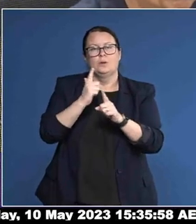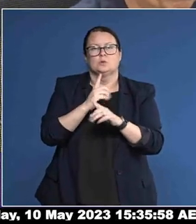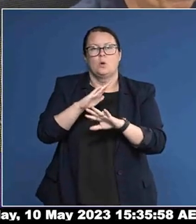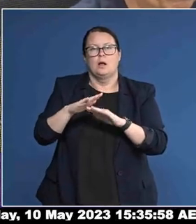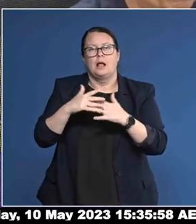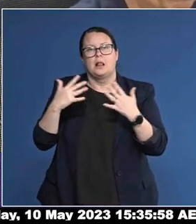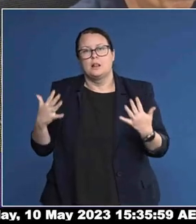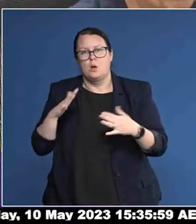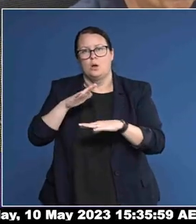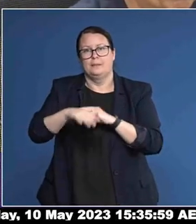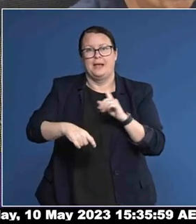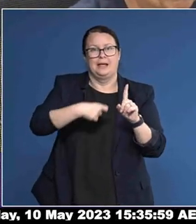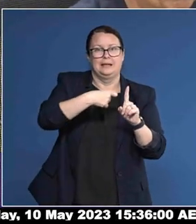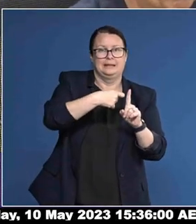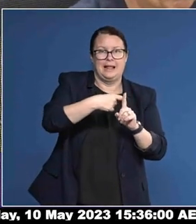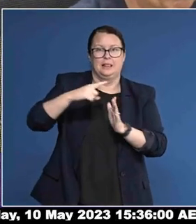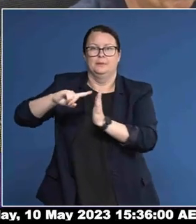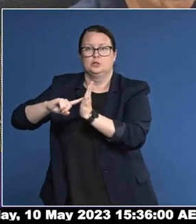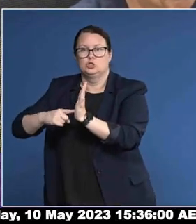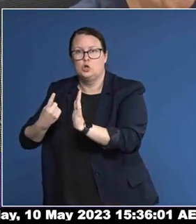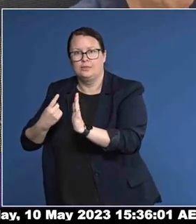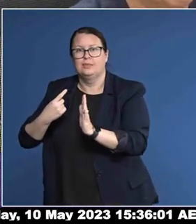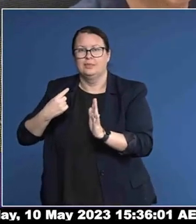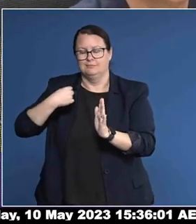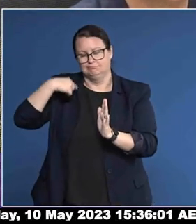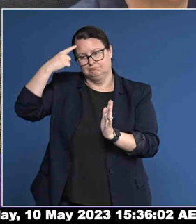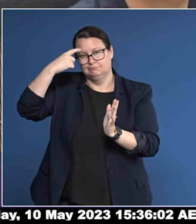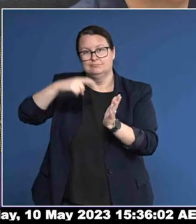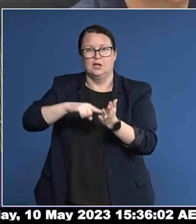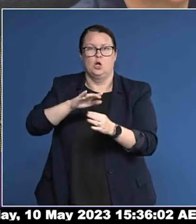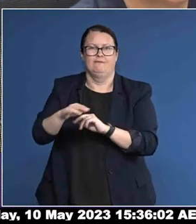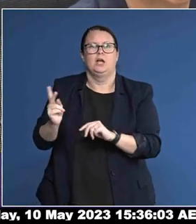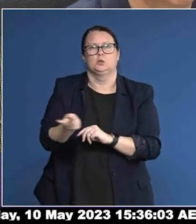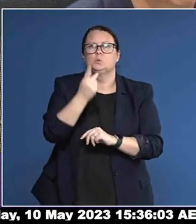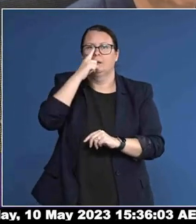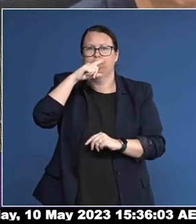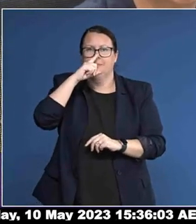remember that this hearing is about them, and so we've been asked to share with you,